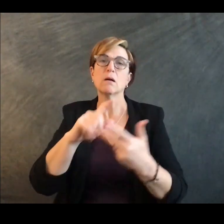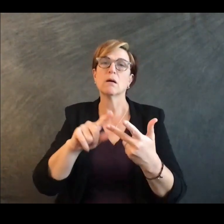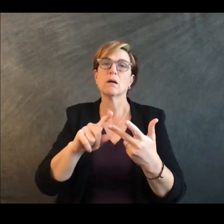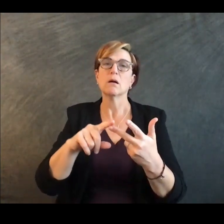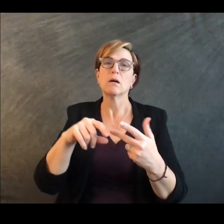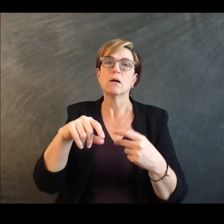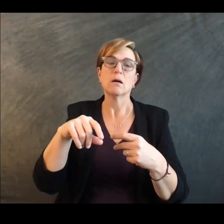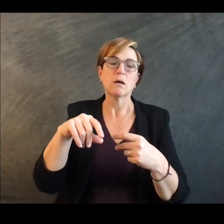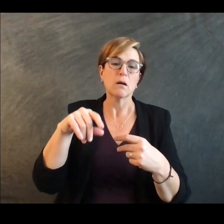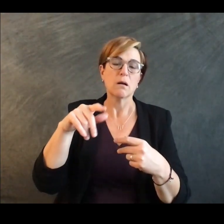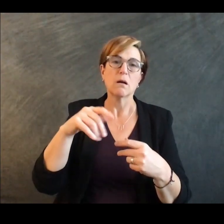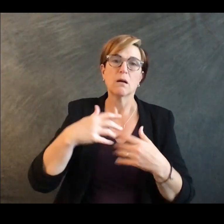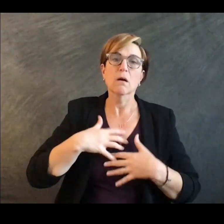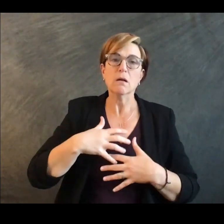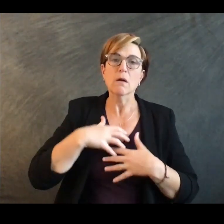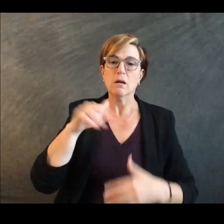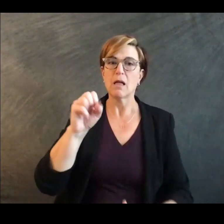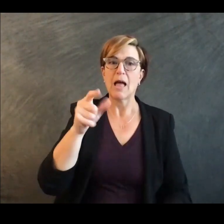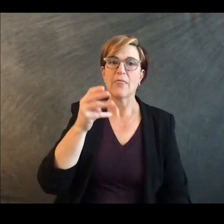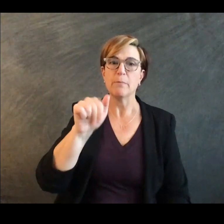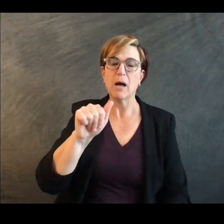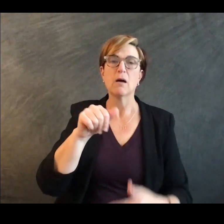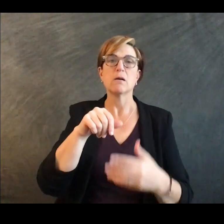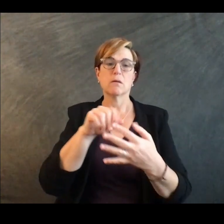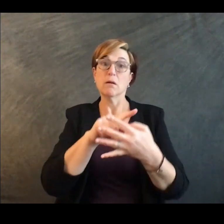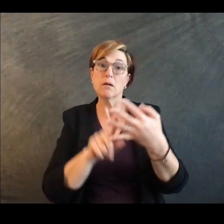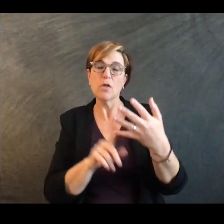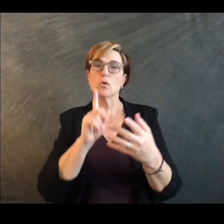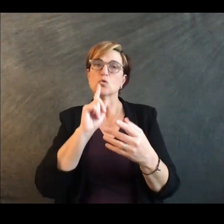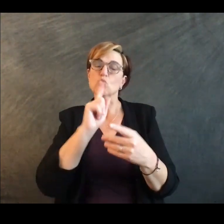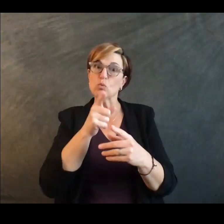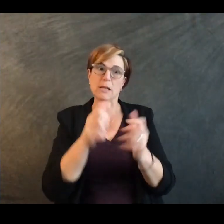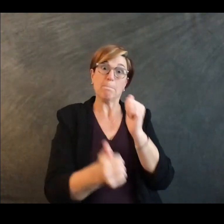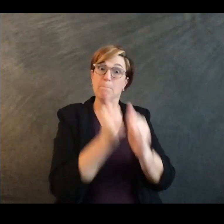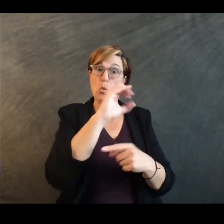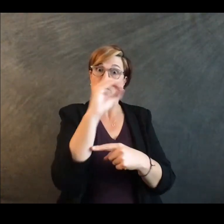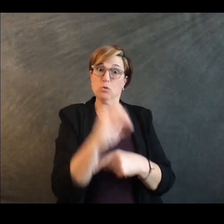minority populations particularly the African Americans unfortunately when you